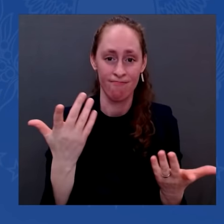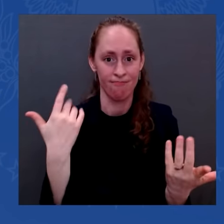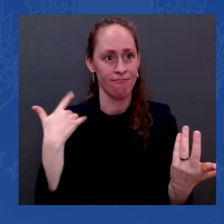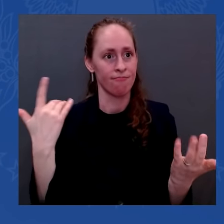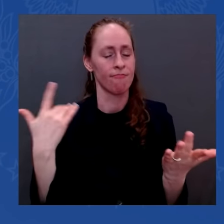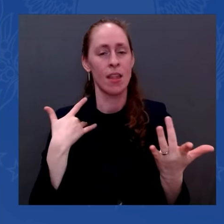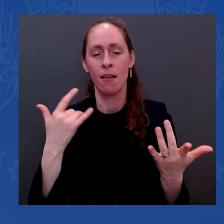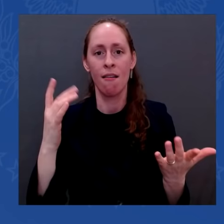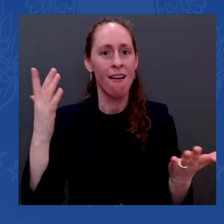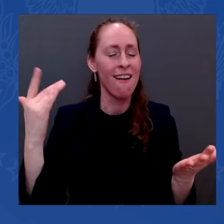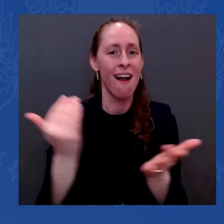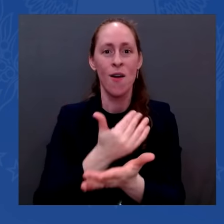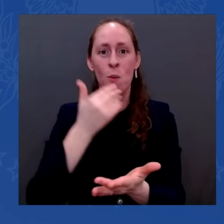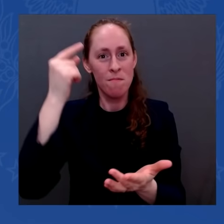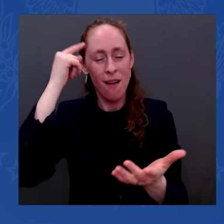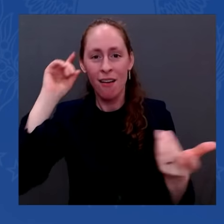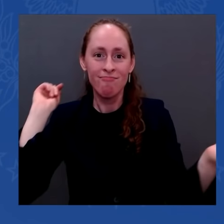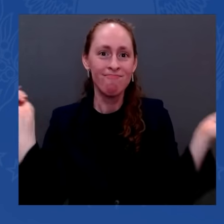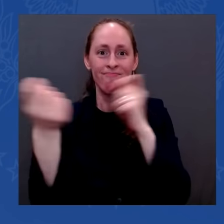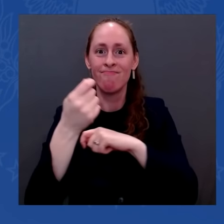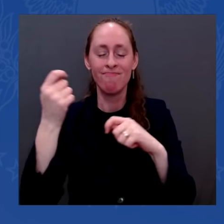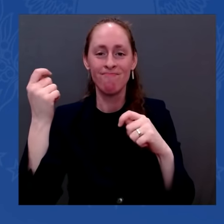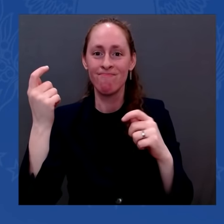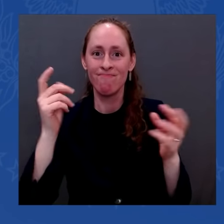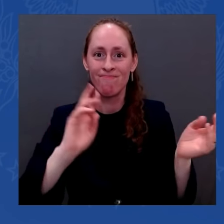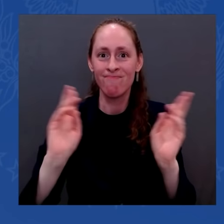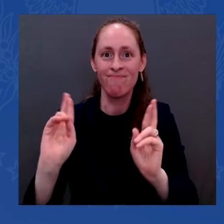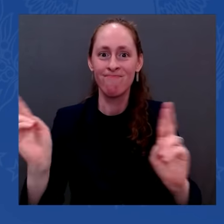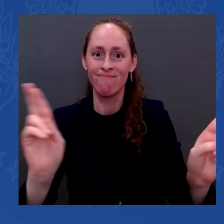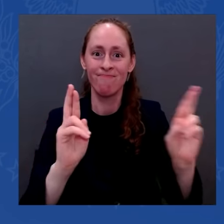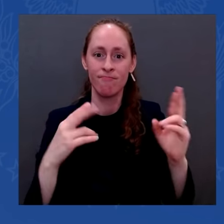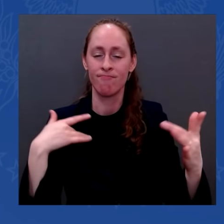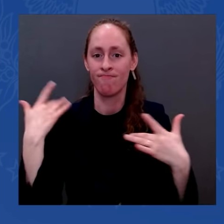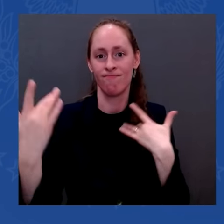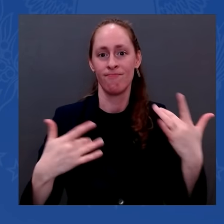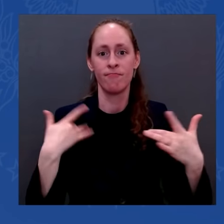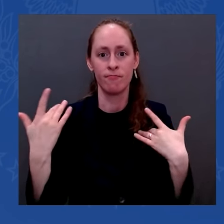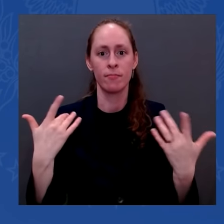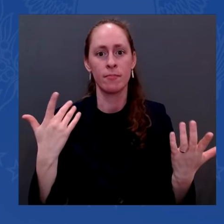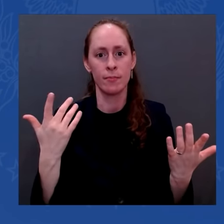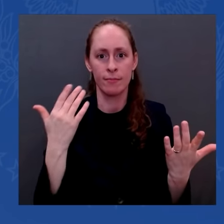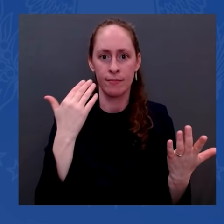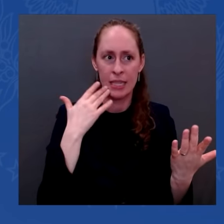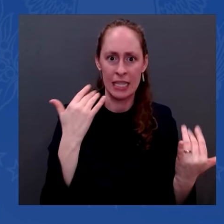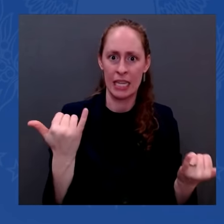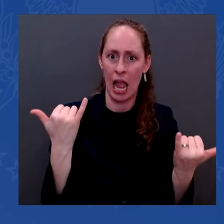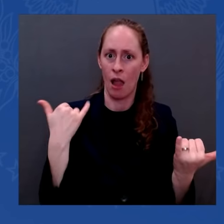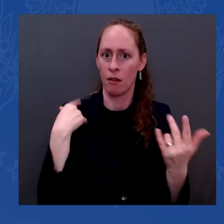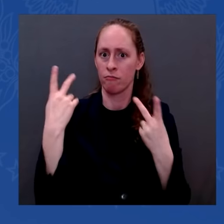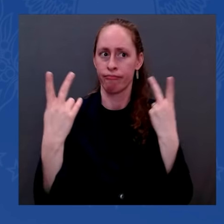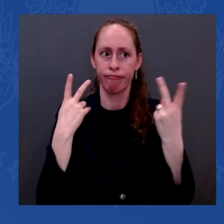and that is national security and recognizing and reconciling the world we're living in, and what are the trendlines that define that world,